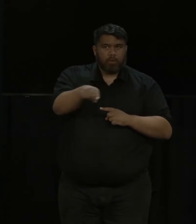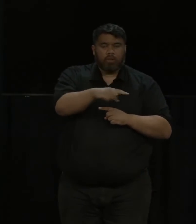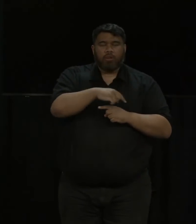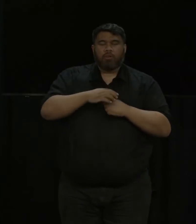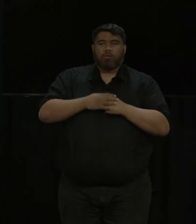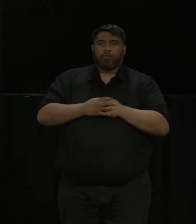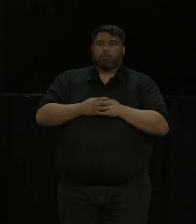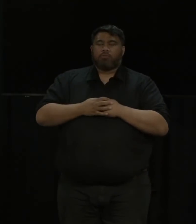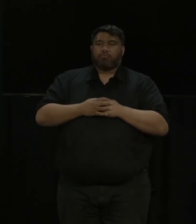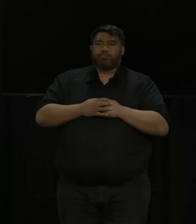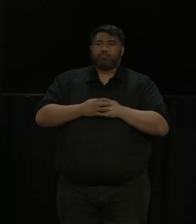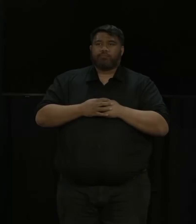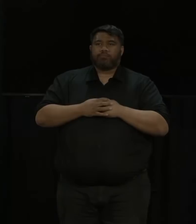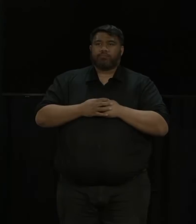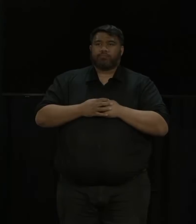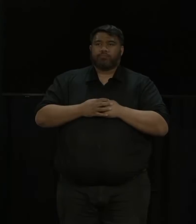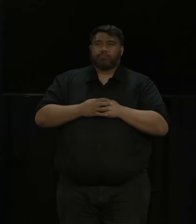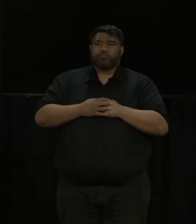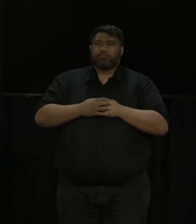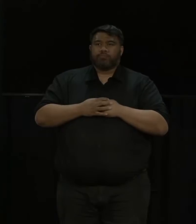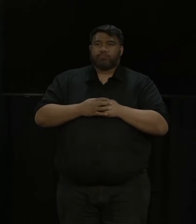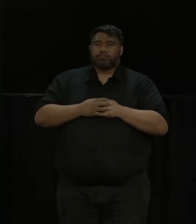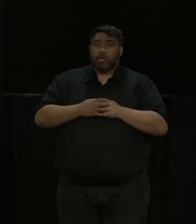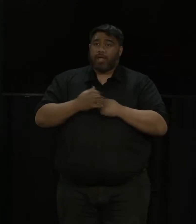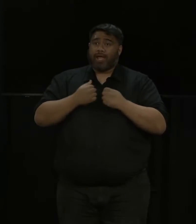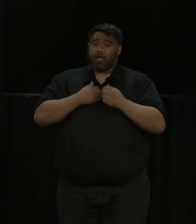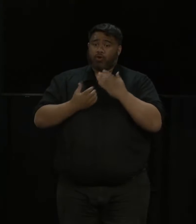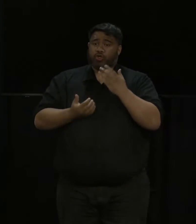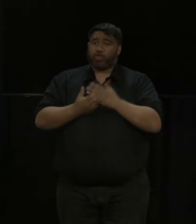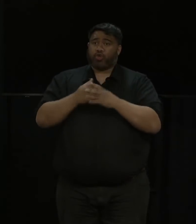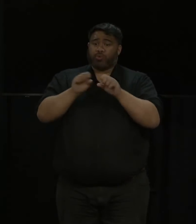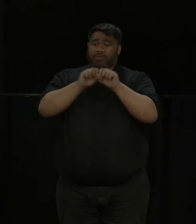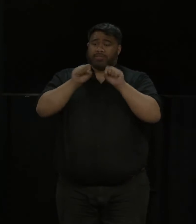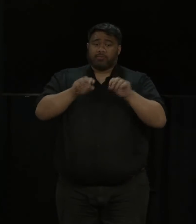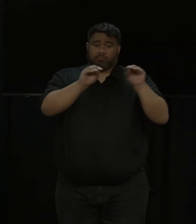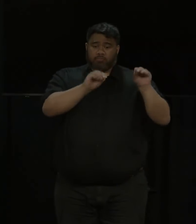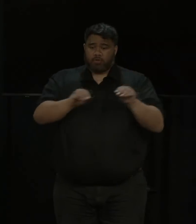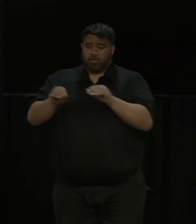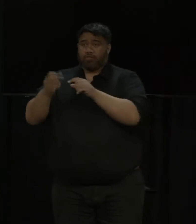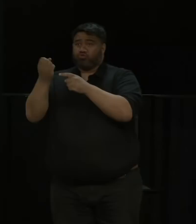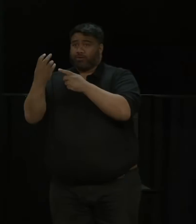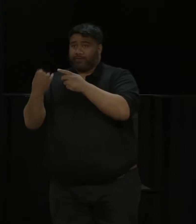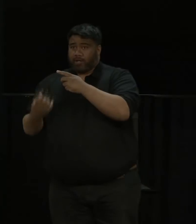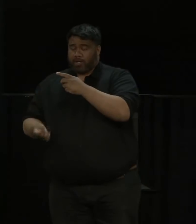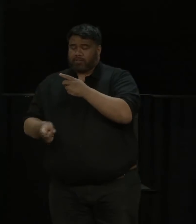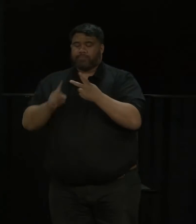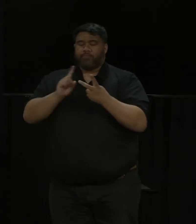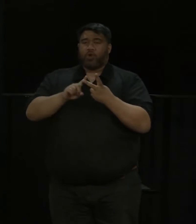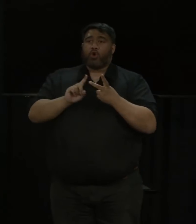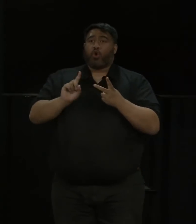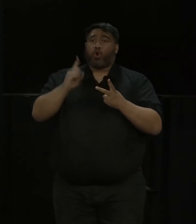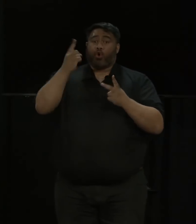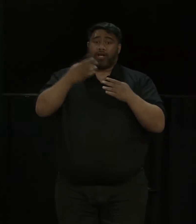communities and the New Zealand health system. Our opening of borders will logically flow, follow the